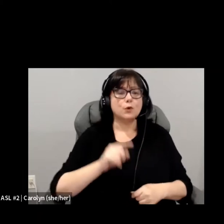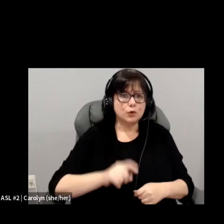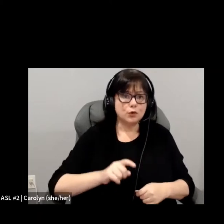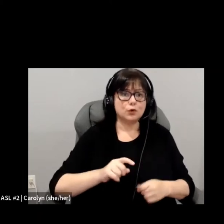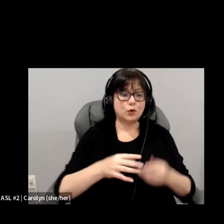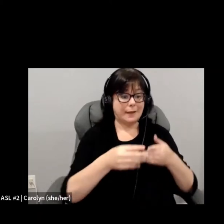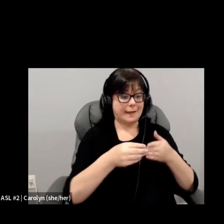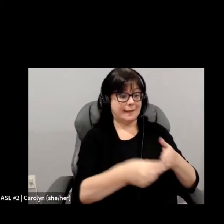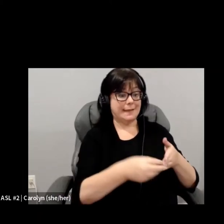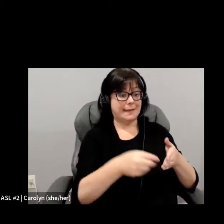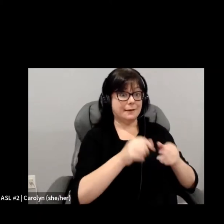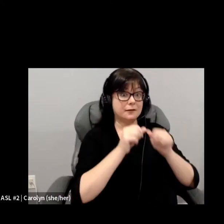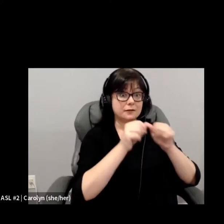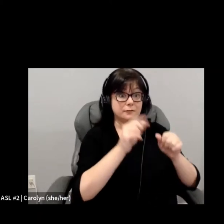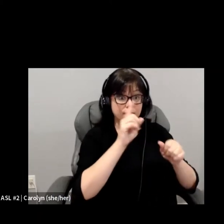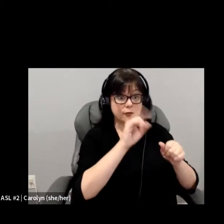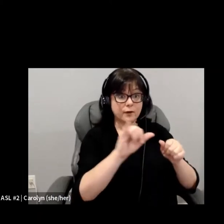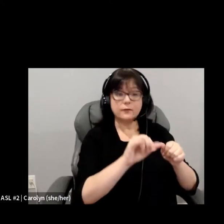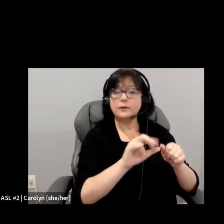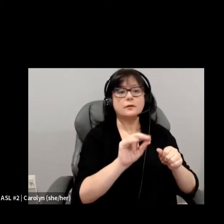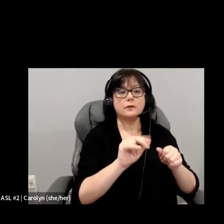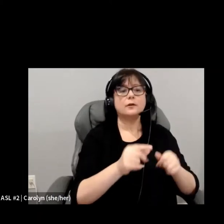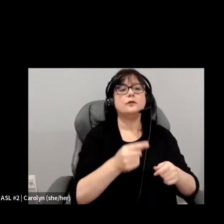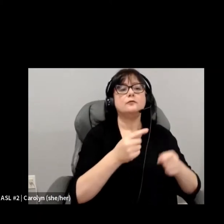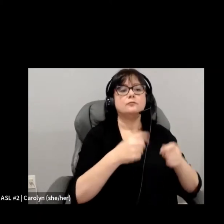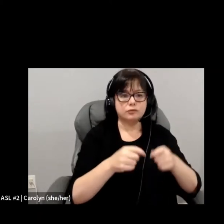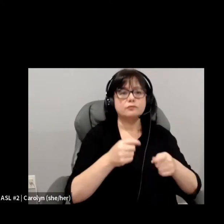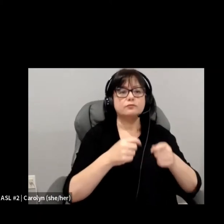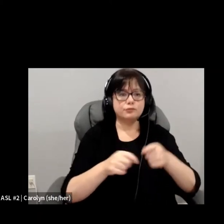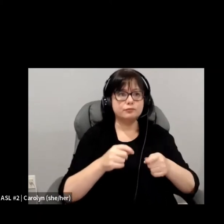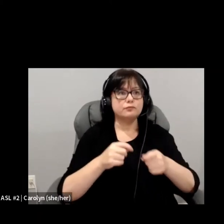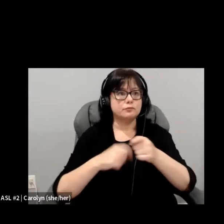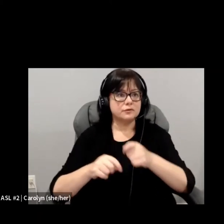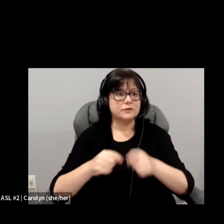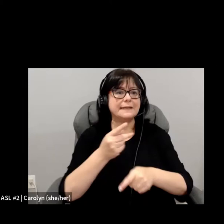WE INSTITUTED A THREE-TERM LIMIT A NUMBER OF YEARS BACK.